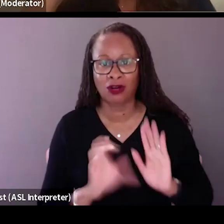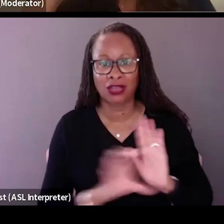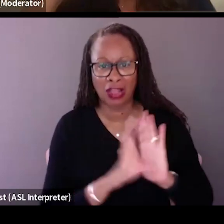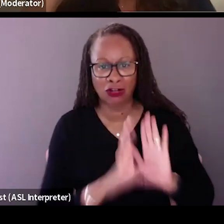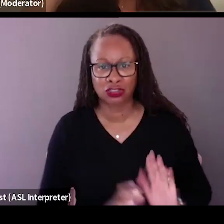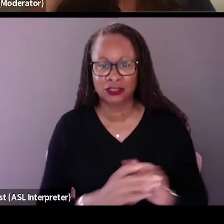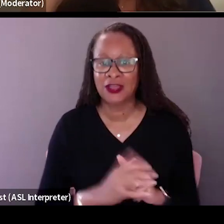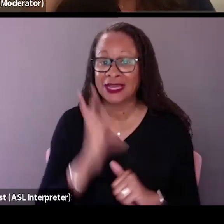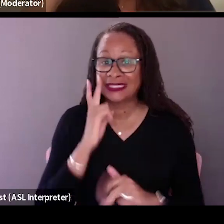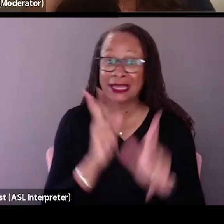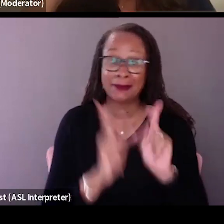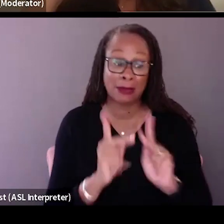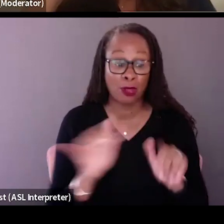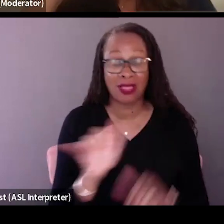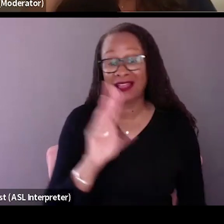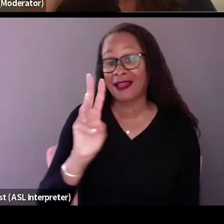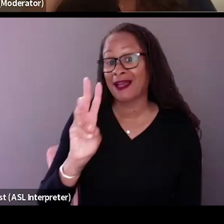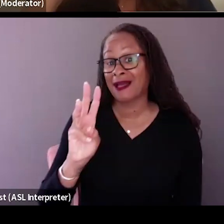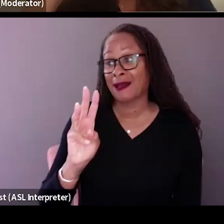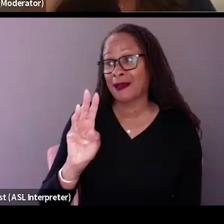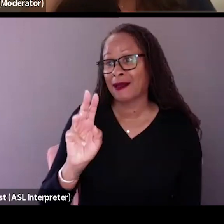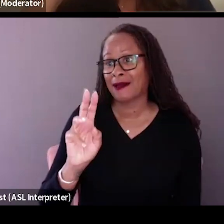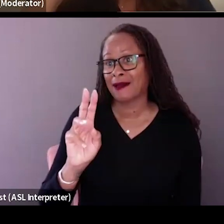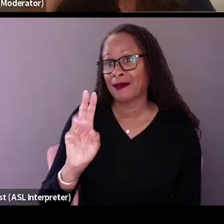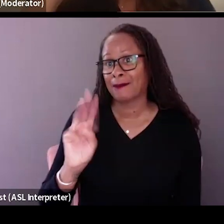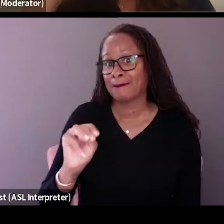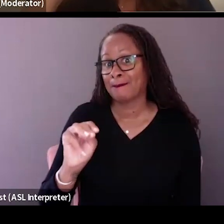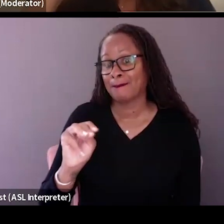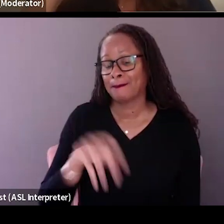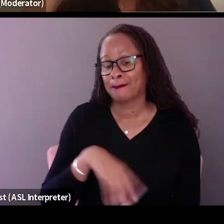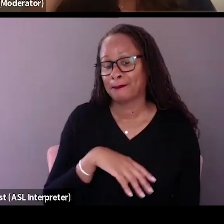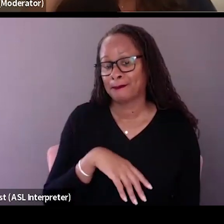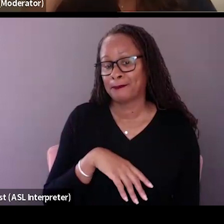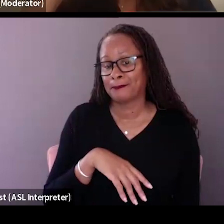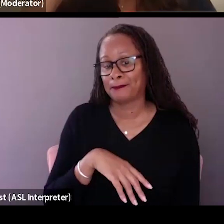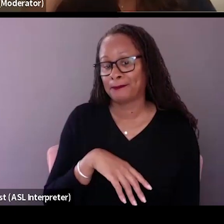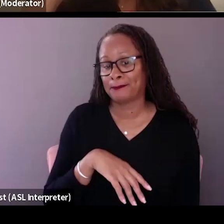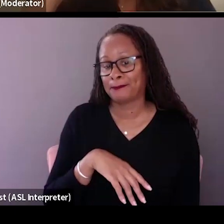Valerie who's in the seats behind the prosecution.